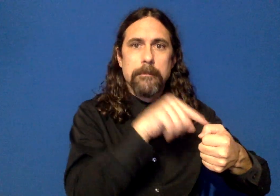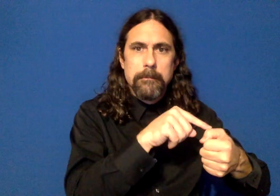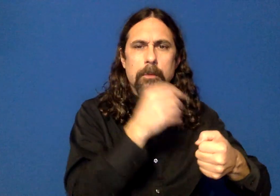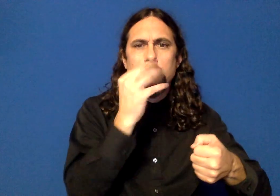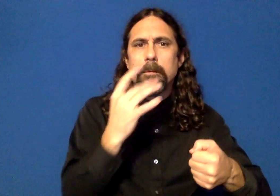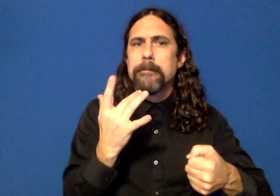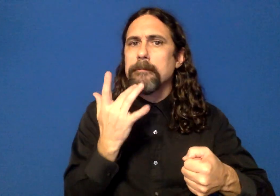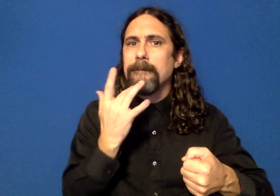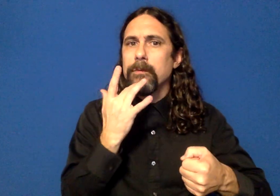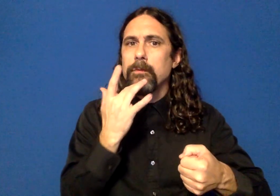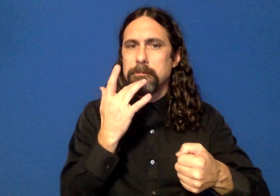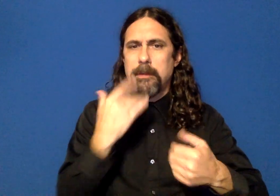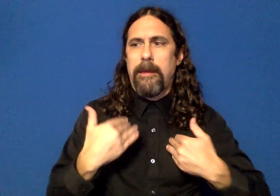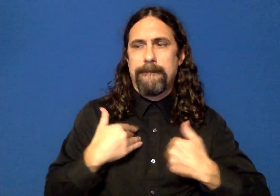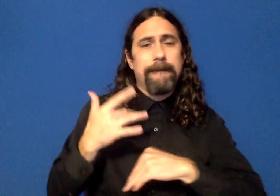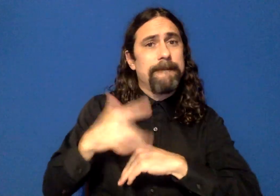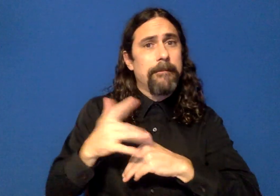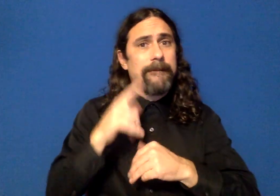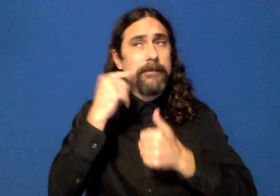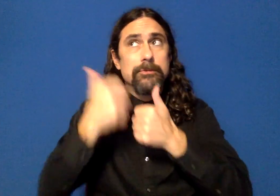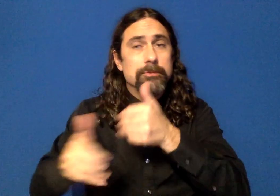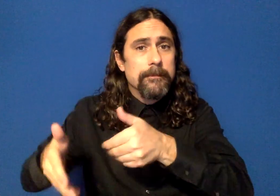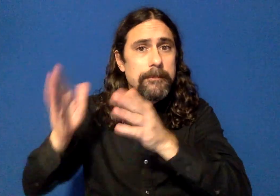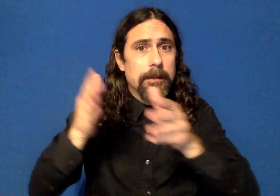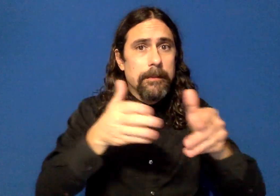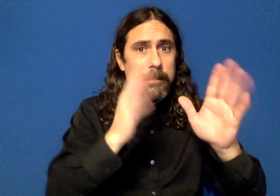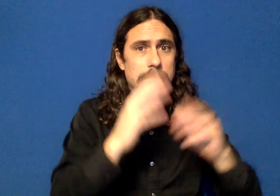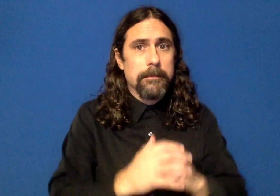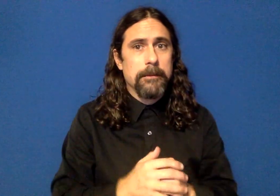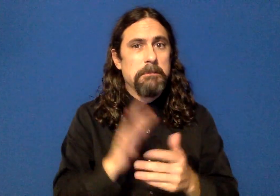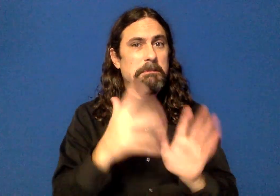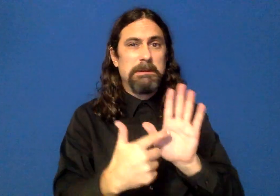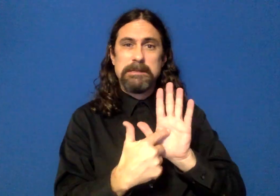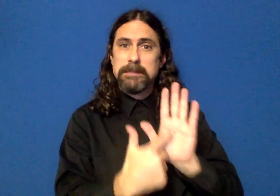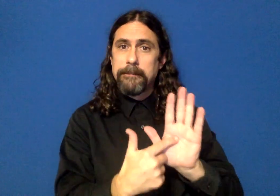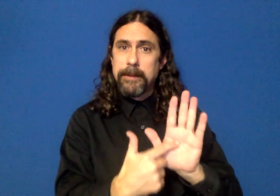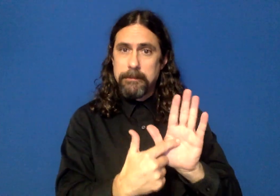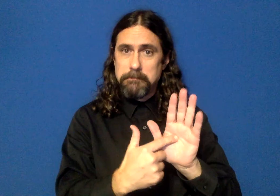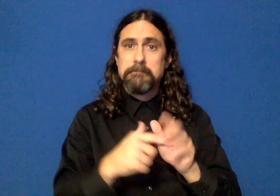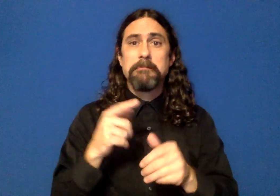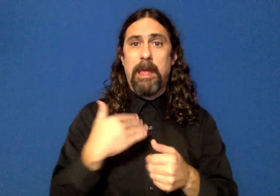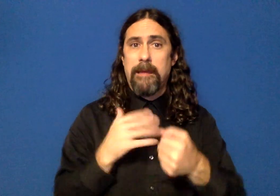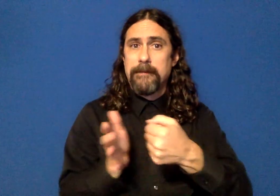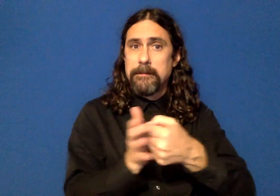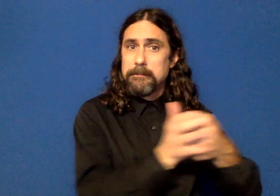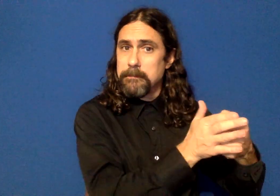development. For example, in addition to set-asides for people with disabilities,